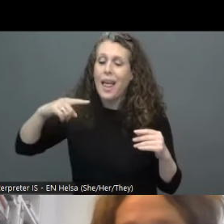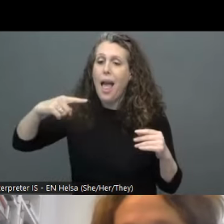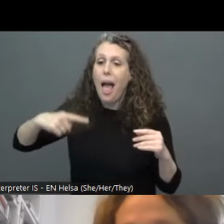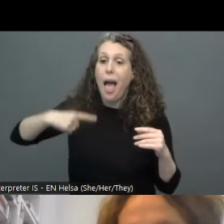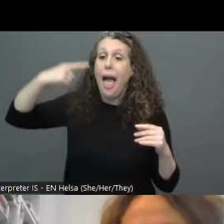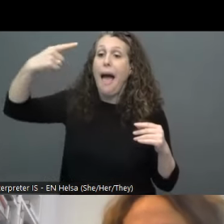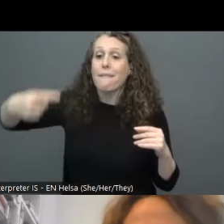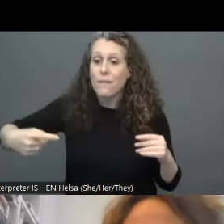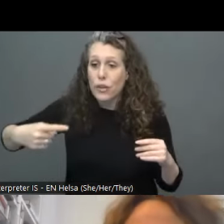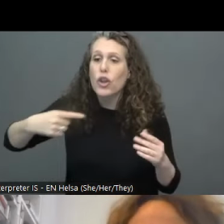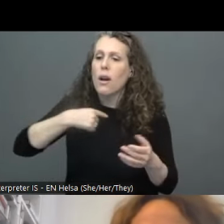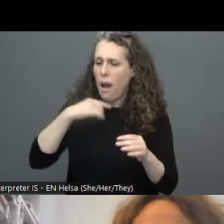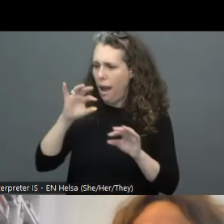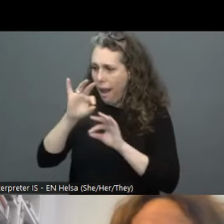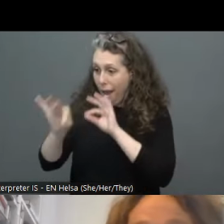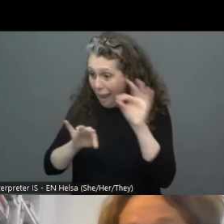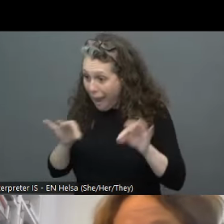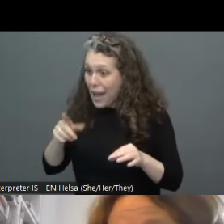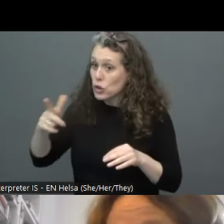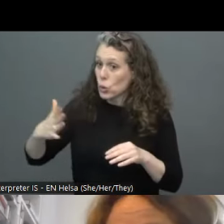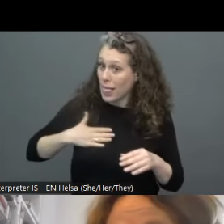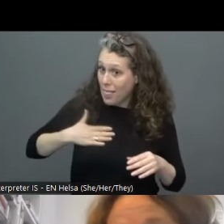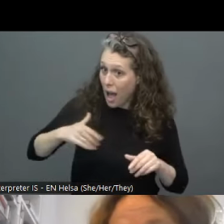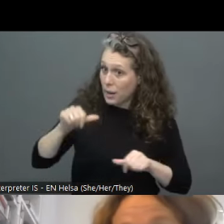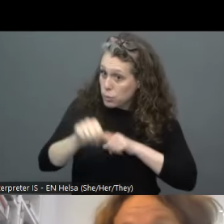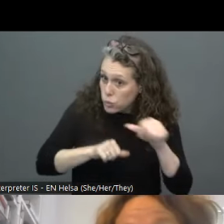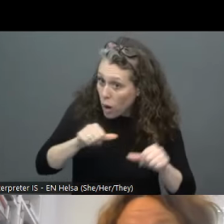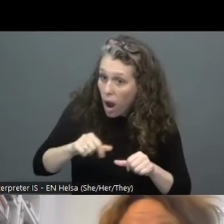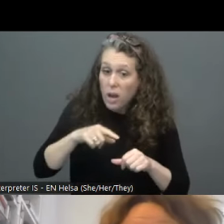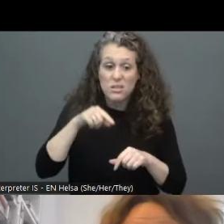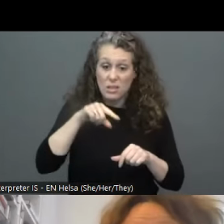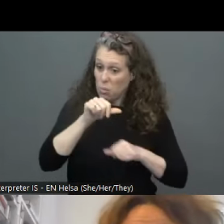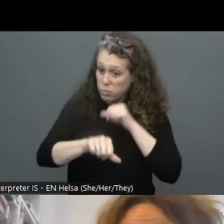is the format useful, was it interesting for the participating agencies to learn